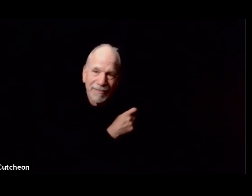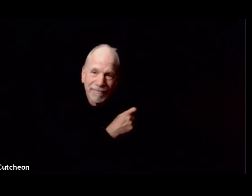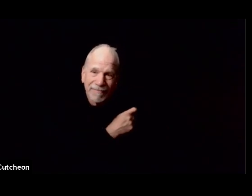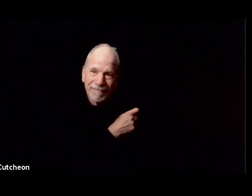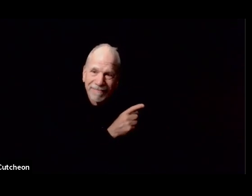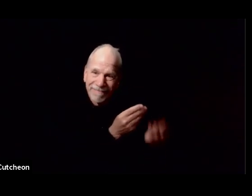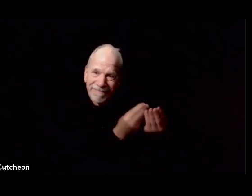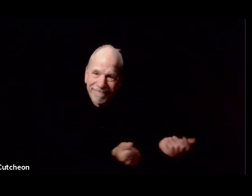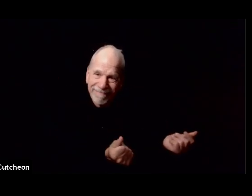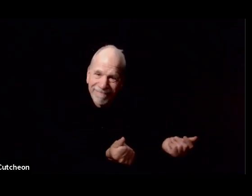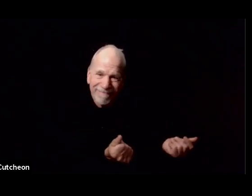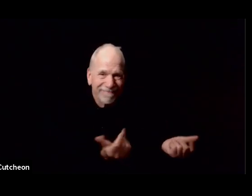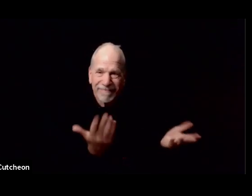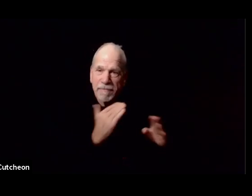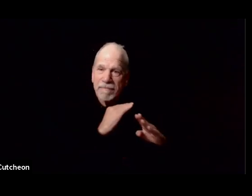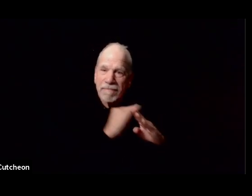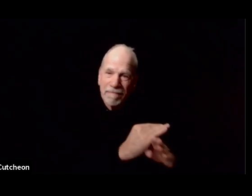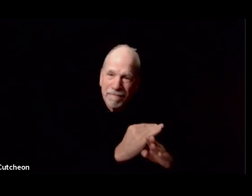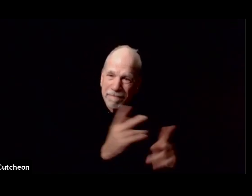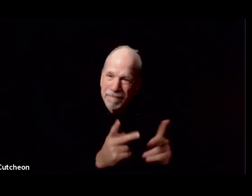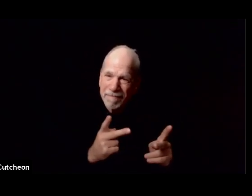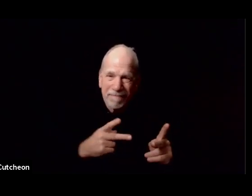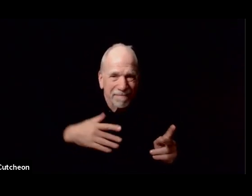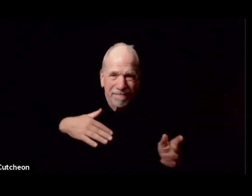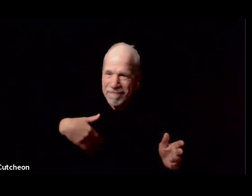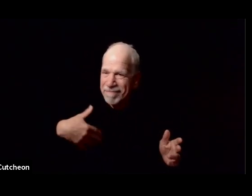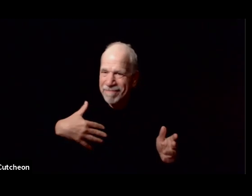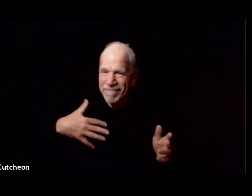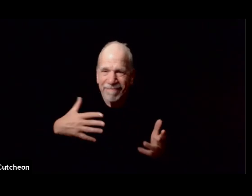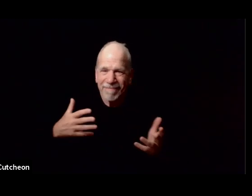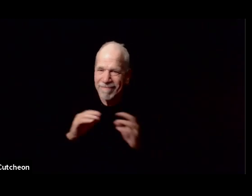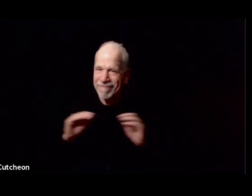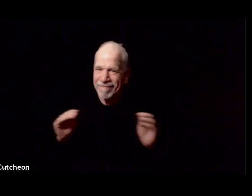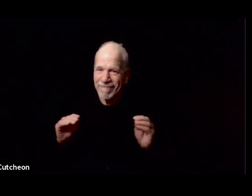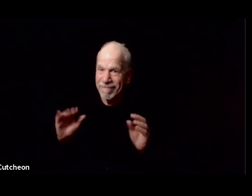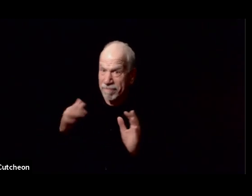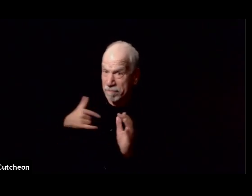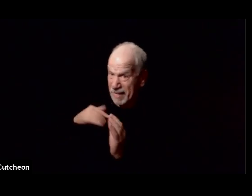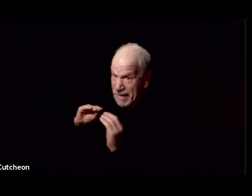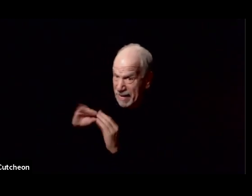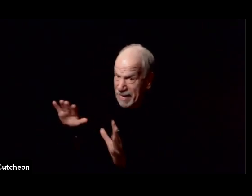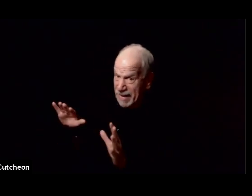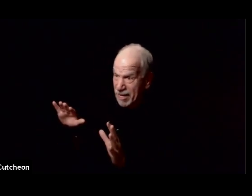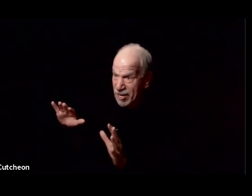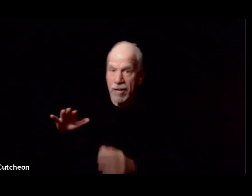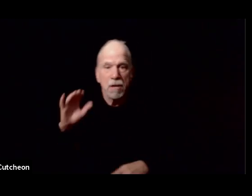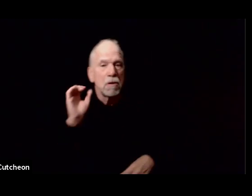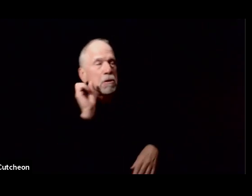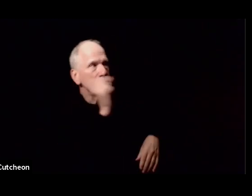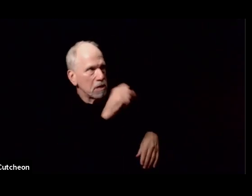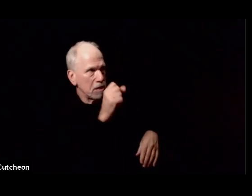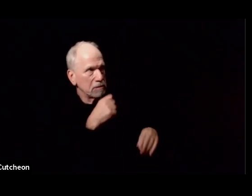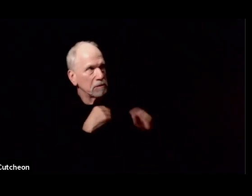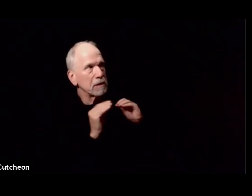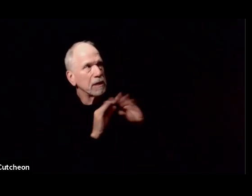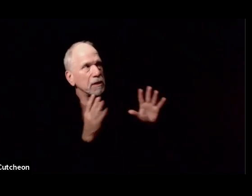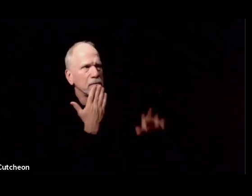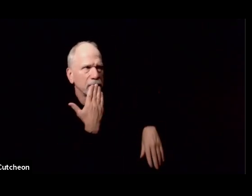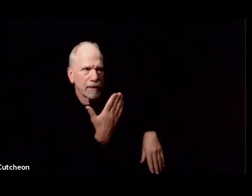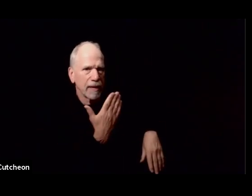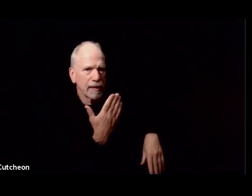so I mean it sounds like the thought is none that 1.2 percent is pretty low and that means